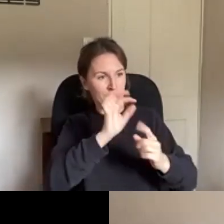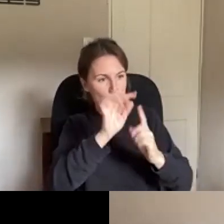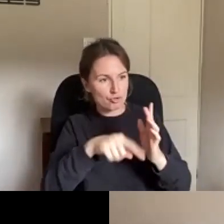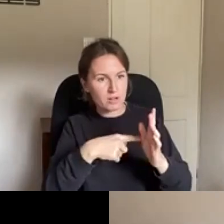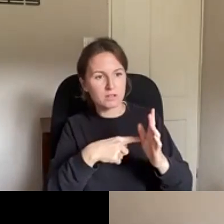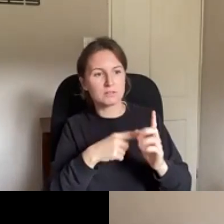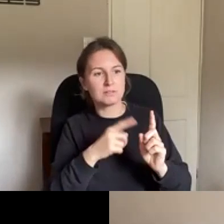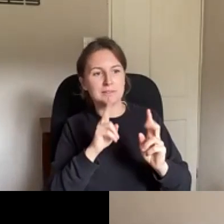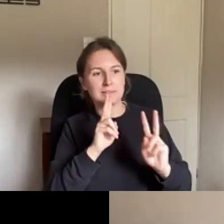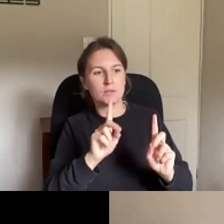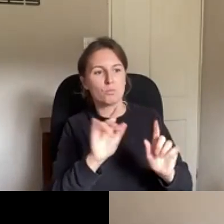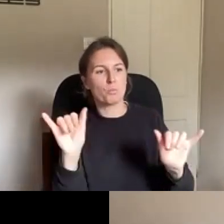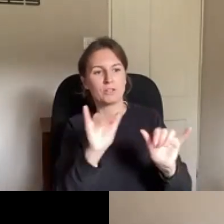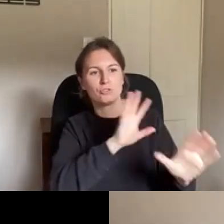and see which category would be best for you.